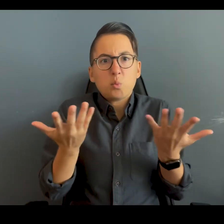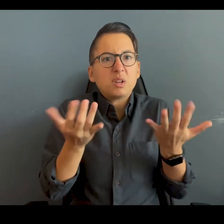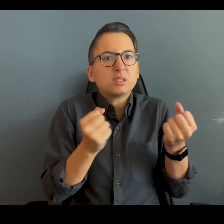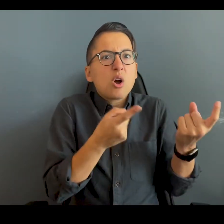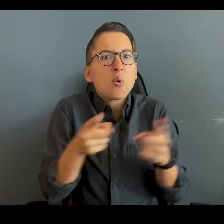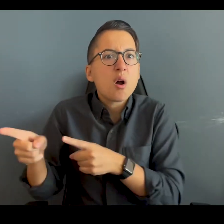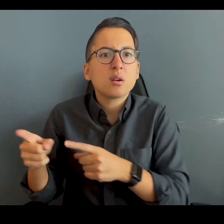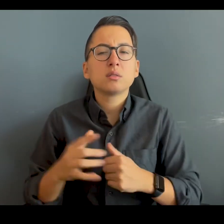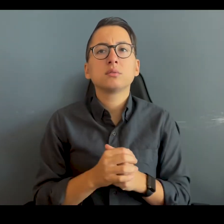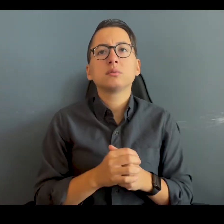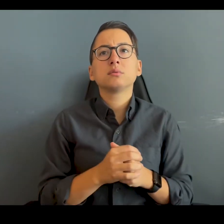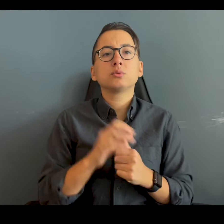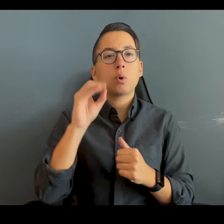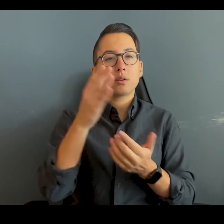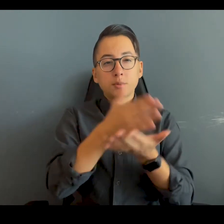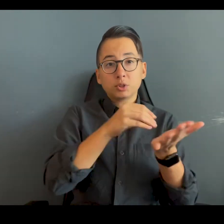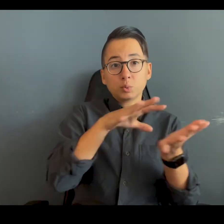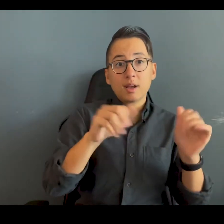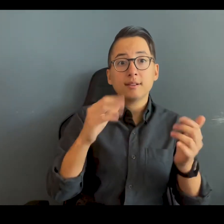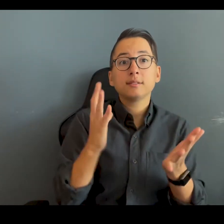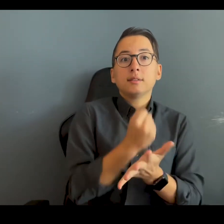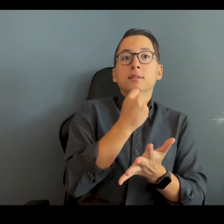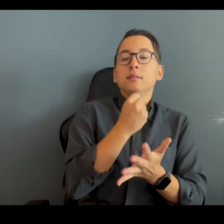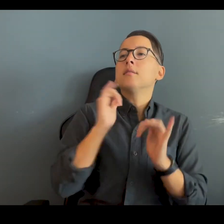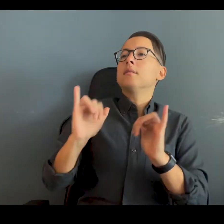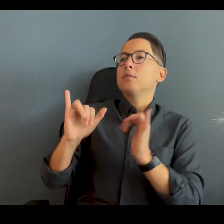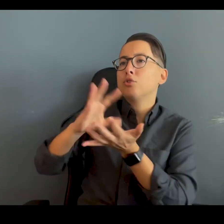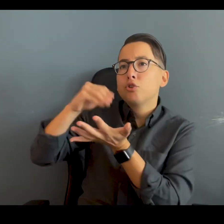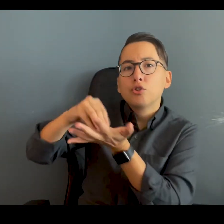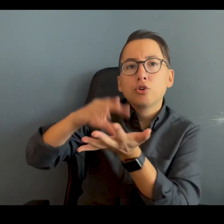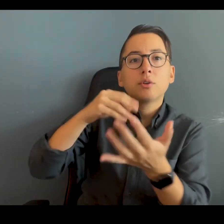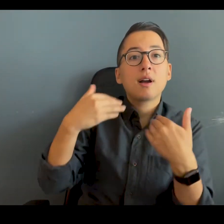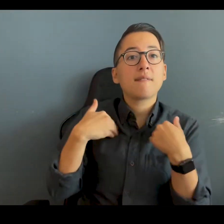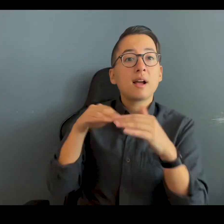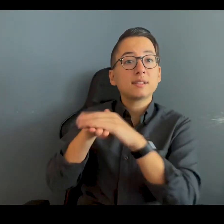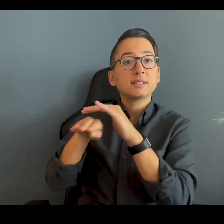Some students could leverage this opportunity to learn more about others’ experiences